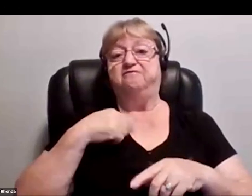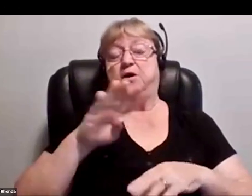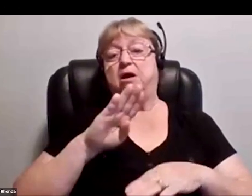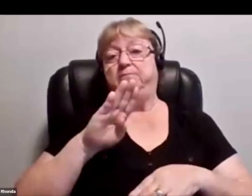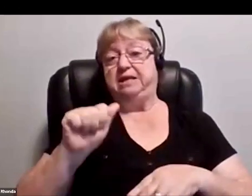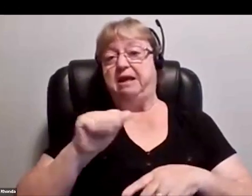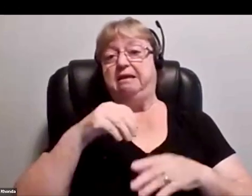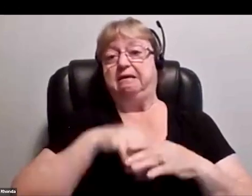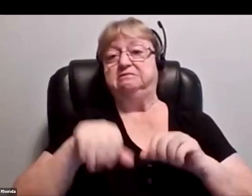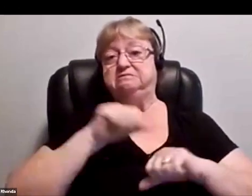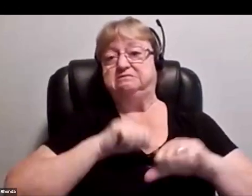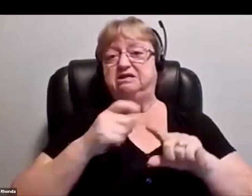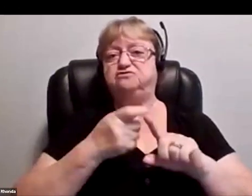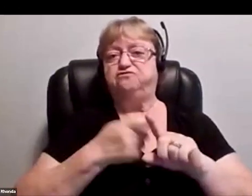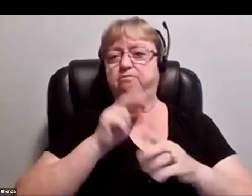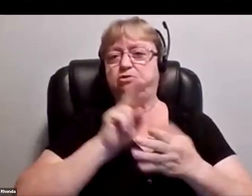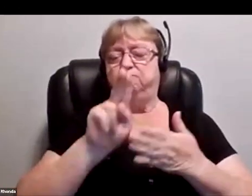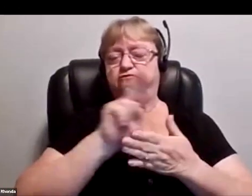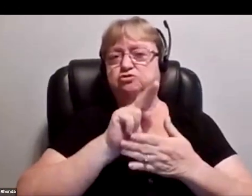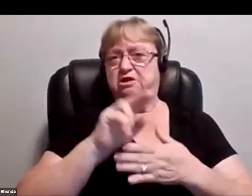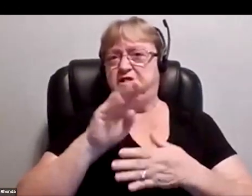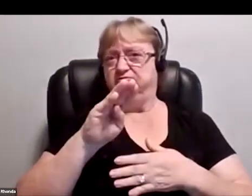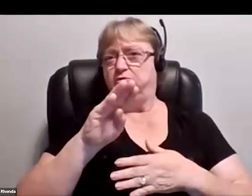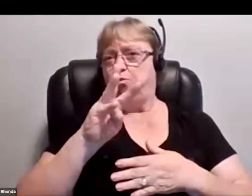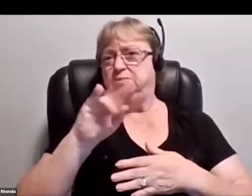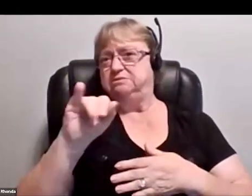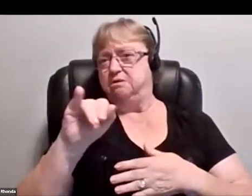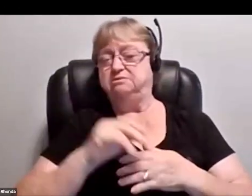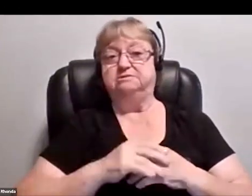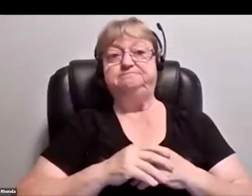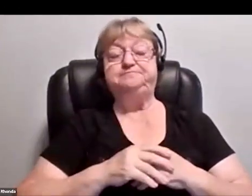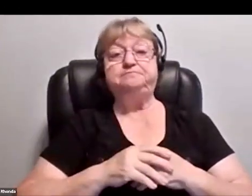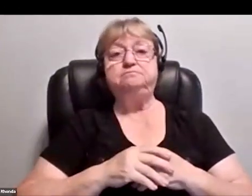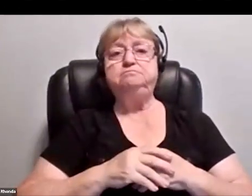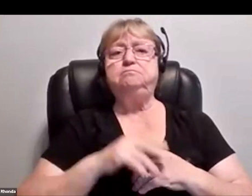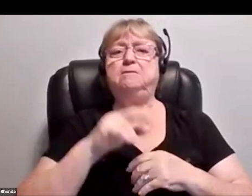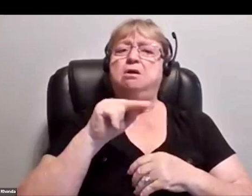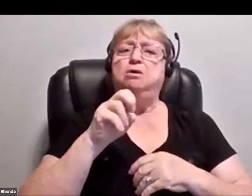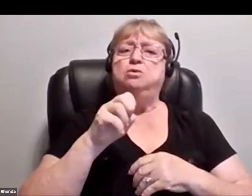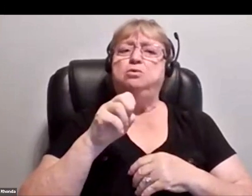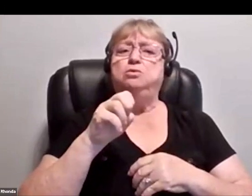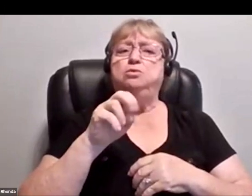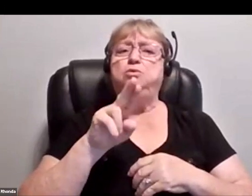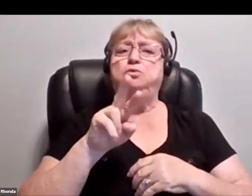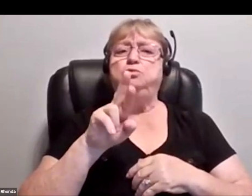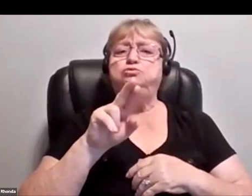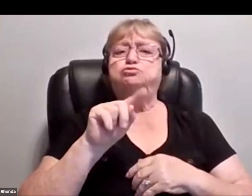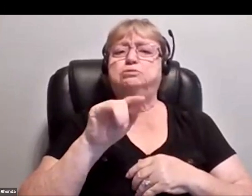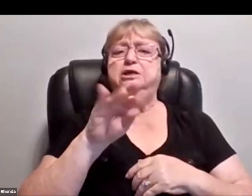To dive into the background of neutrino astrophysics, basically, and what neutrinos actually are.